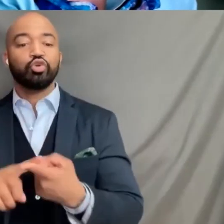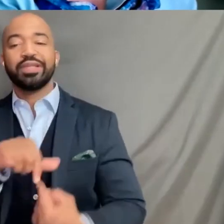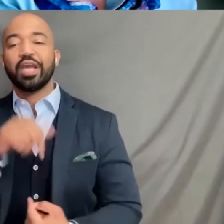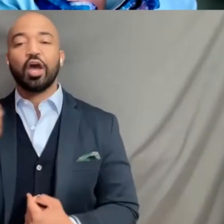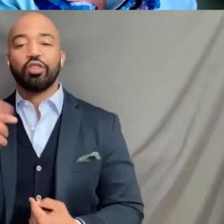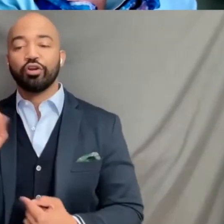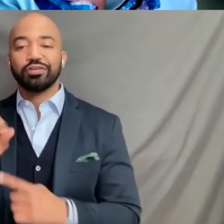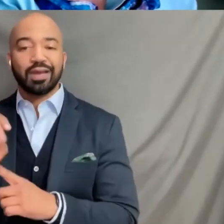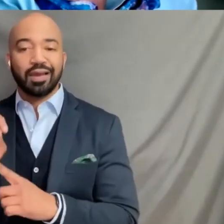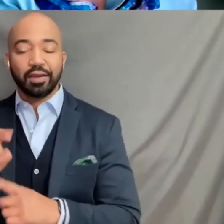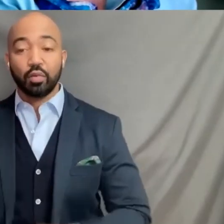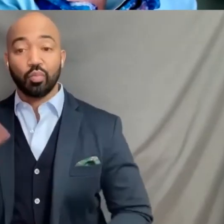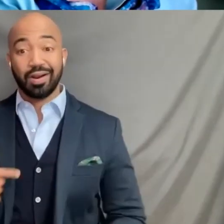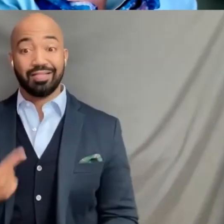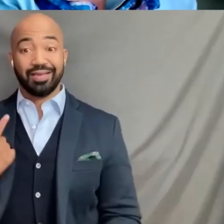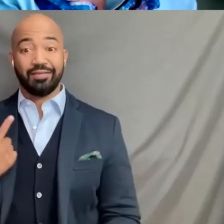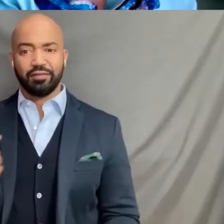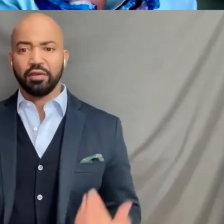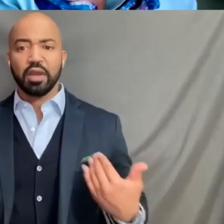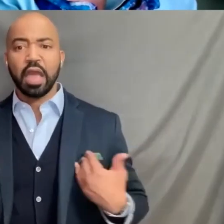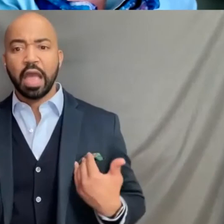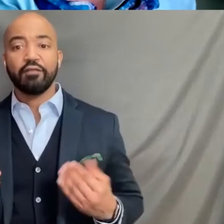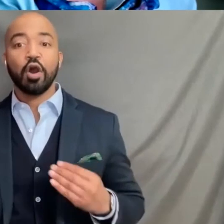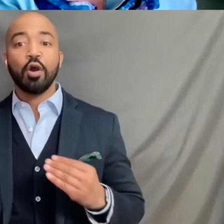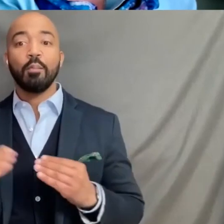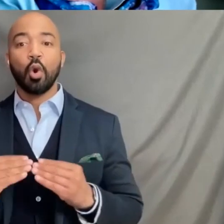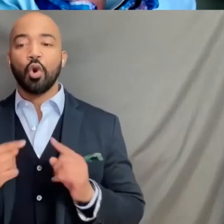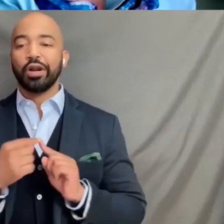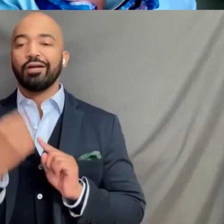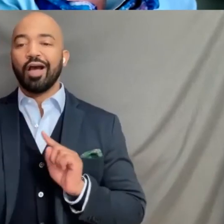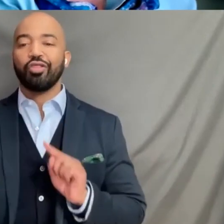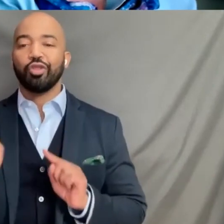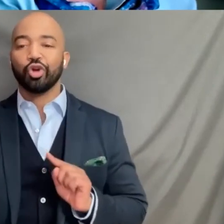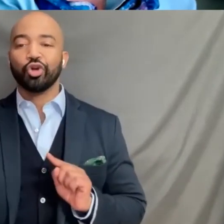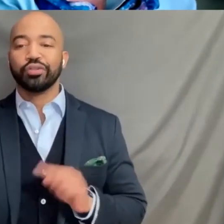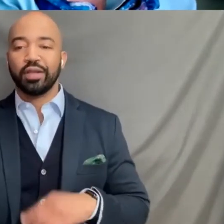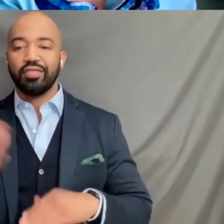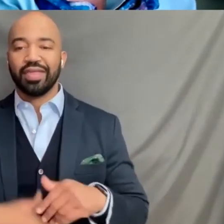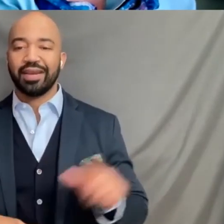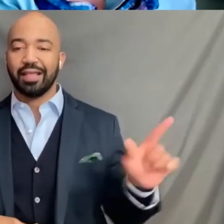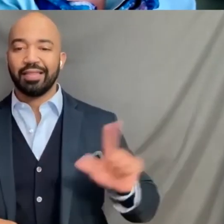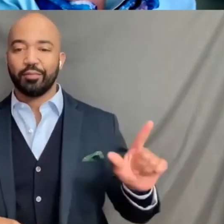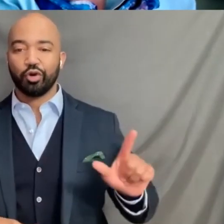Where I live, there are far more of the other side than liberals who are inclusive.